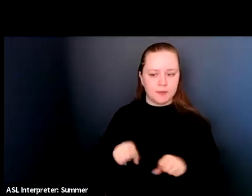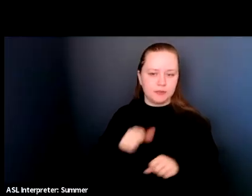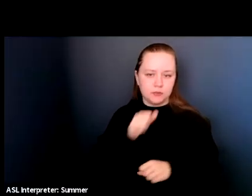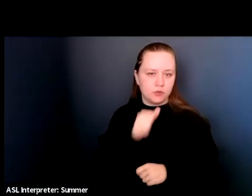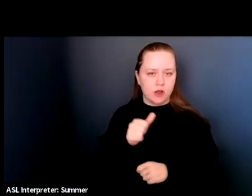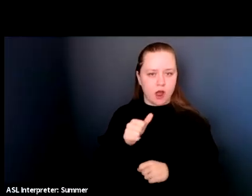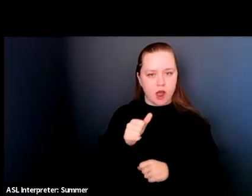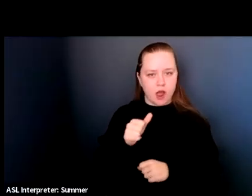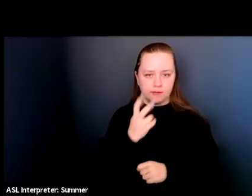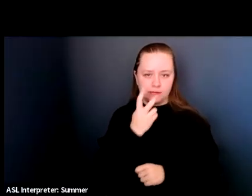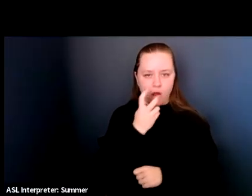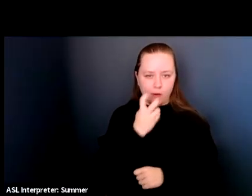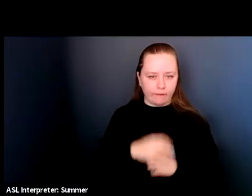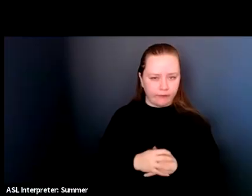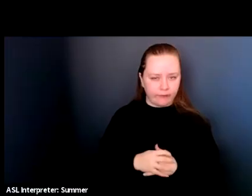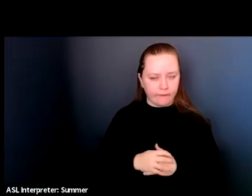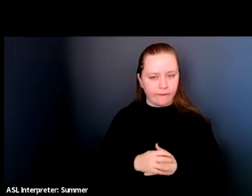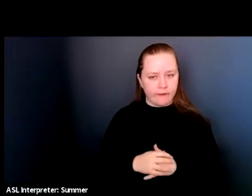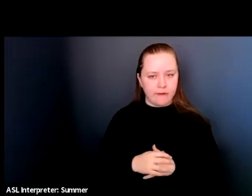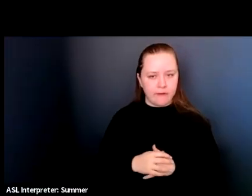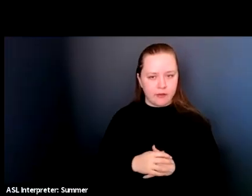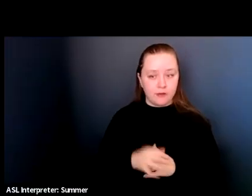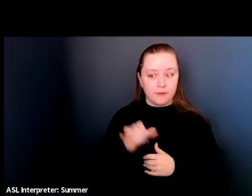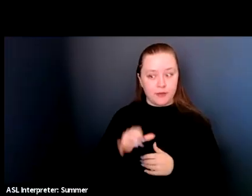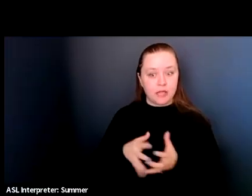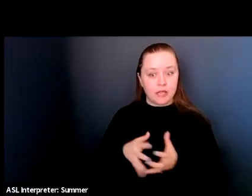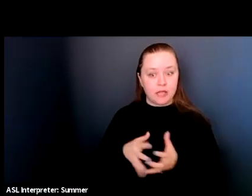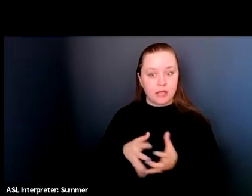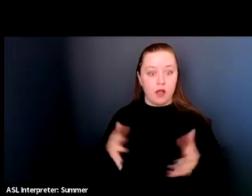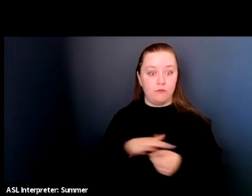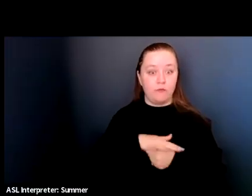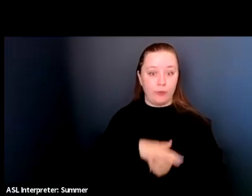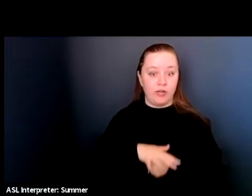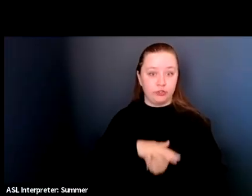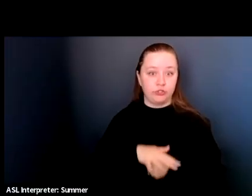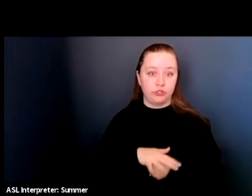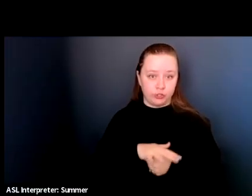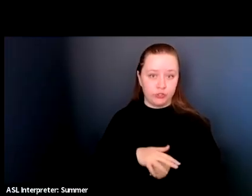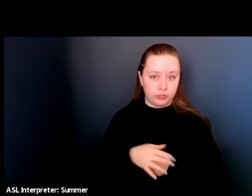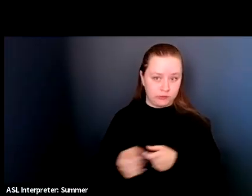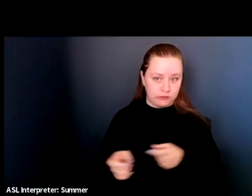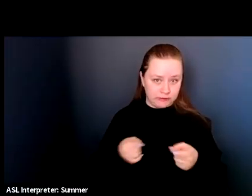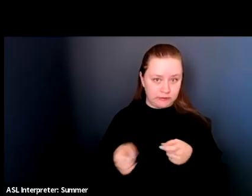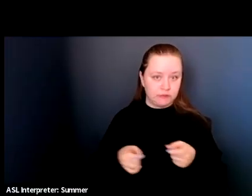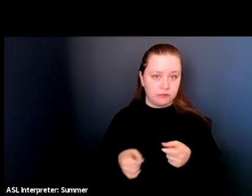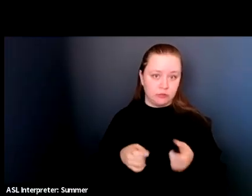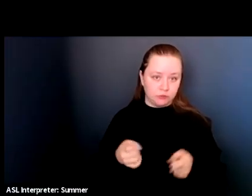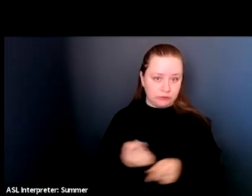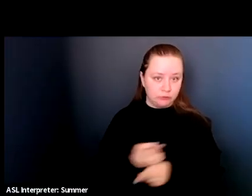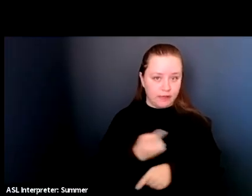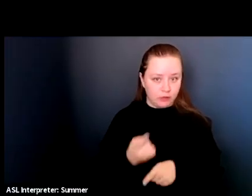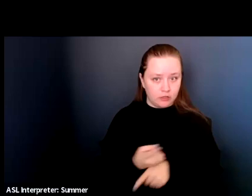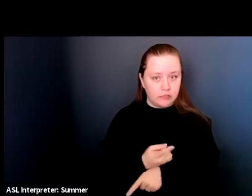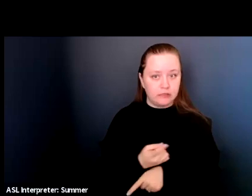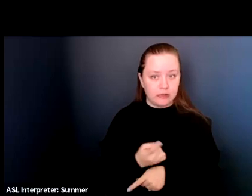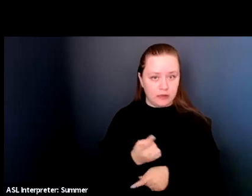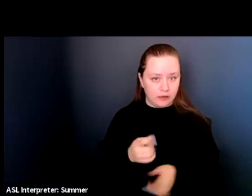and that's a great deal of pressure to live with regularly. I think it just speaks to being